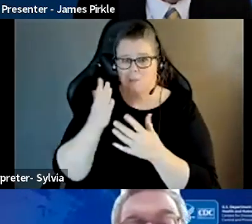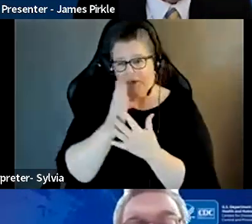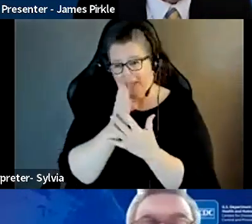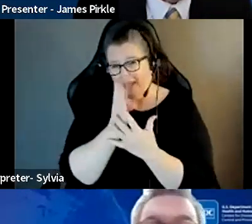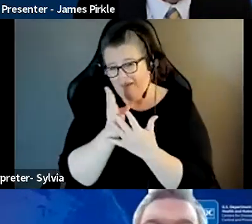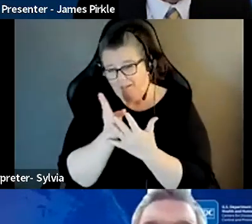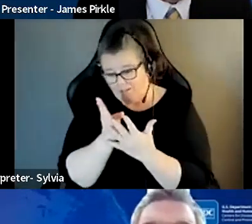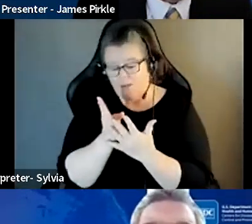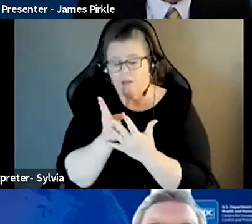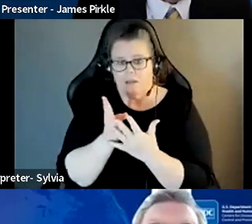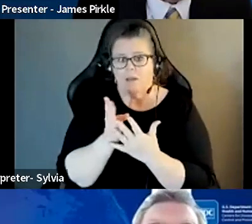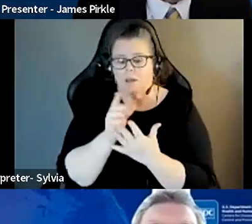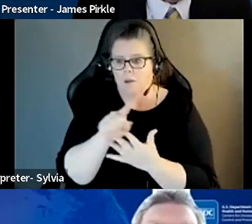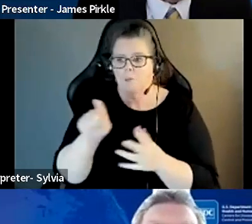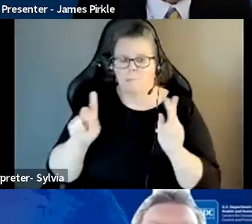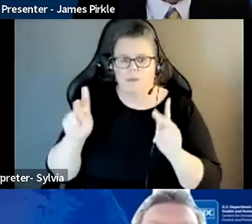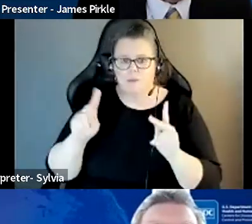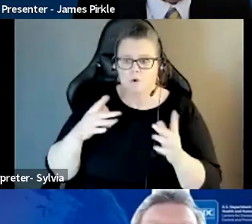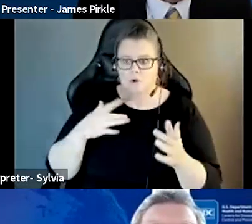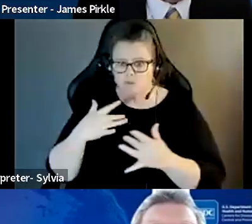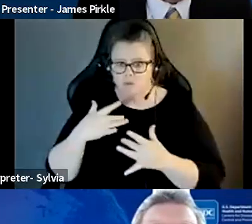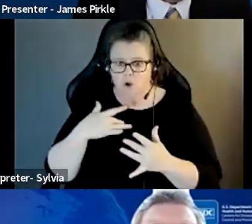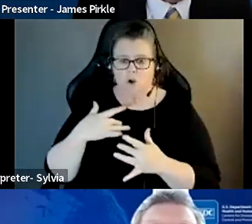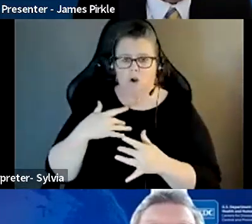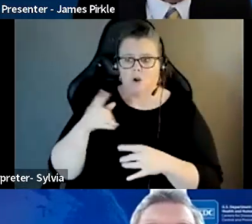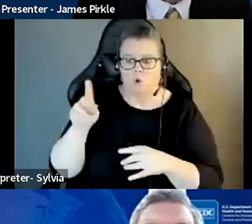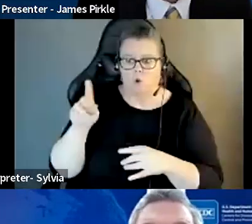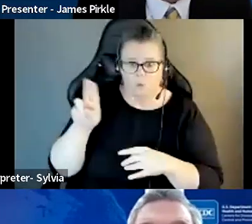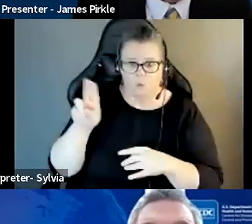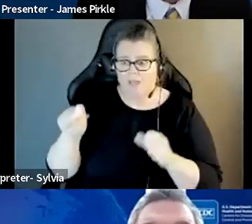of concern about the US's ability to detect variants; COVID variants.